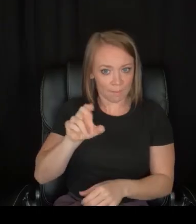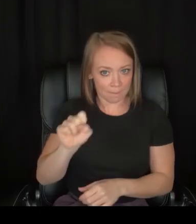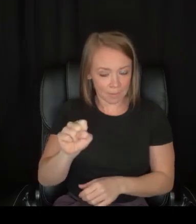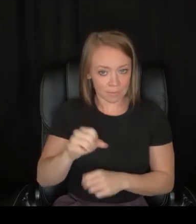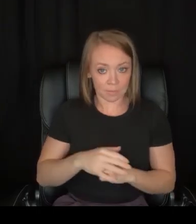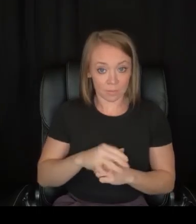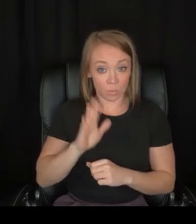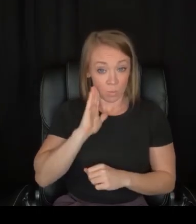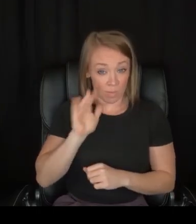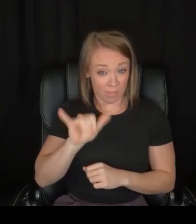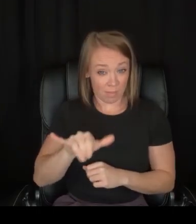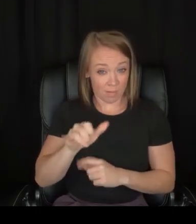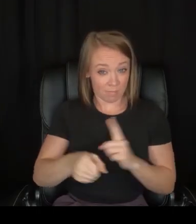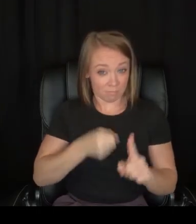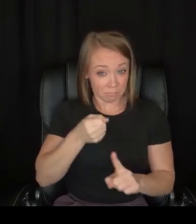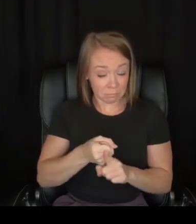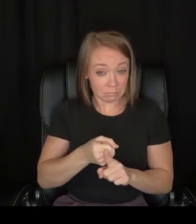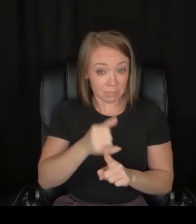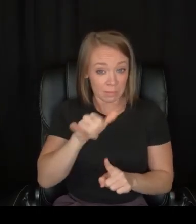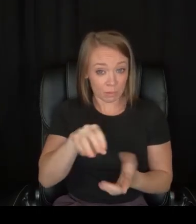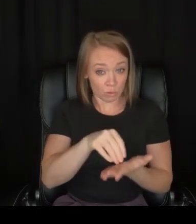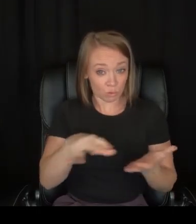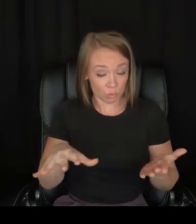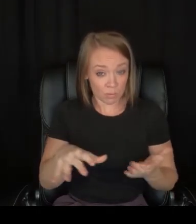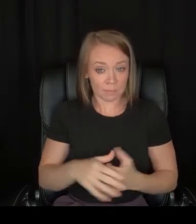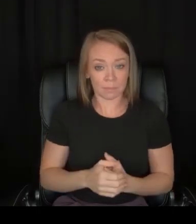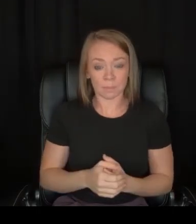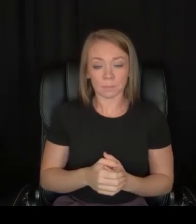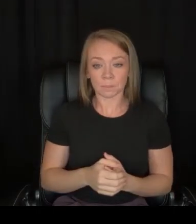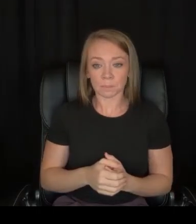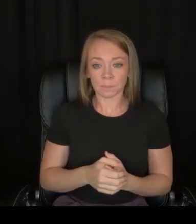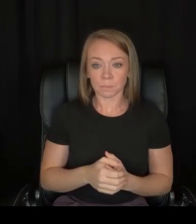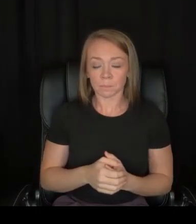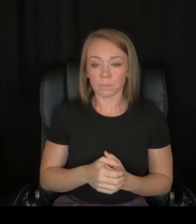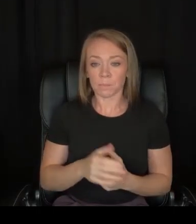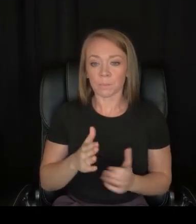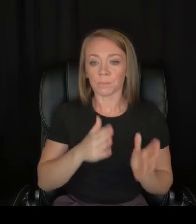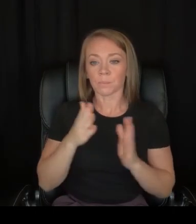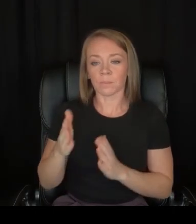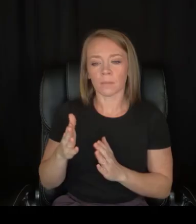Will that have any type of harmful effect for the student and also the nature of